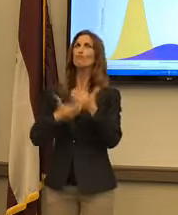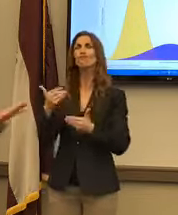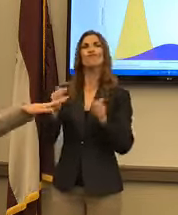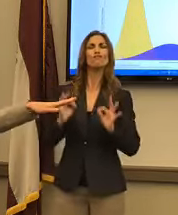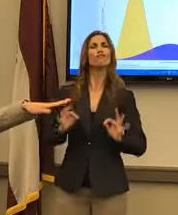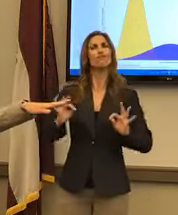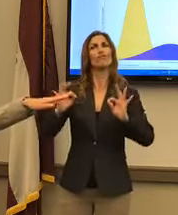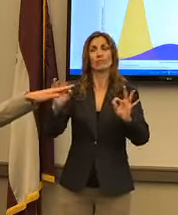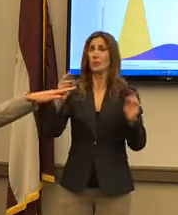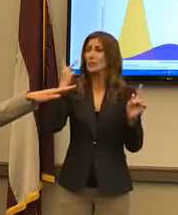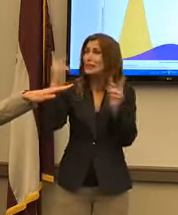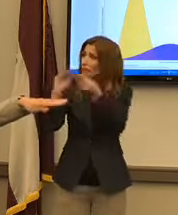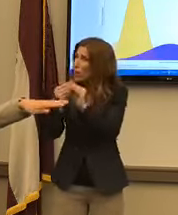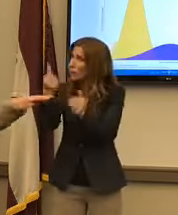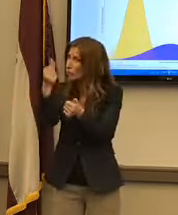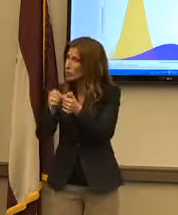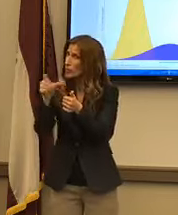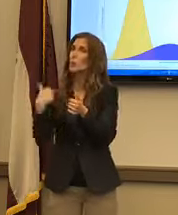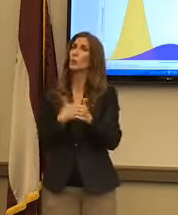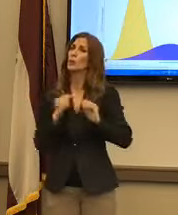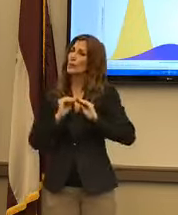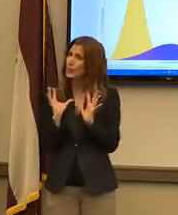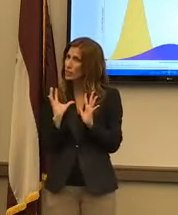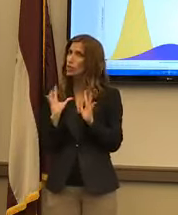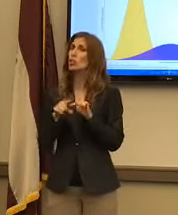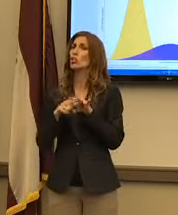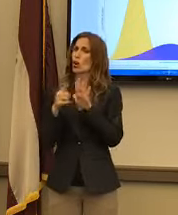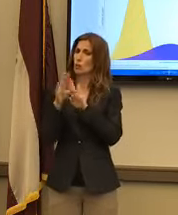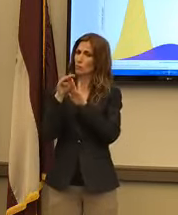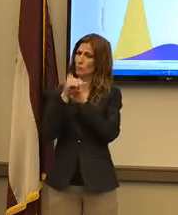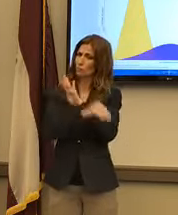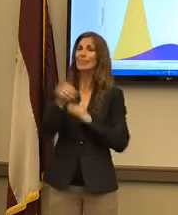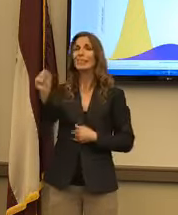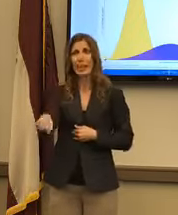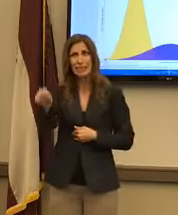can see you know we are clearly starting to come down and perhaps just as